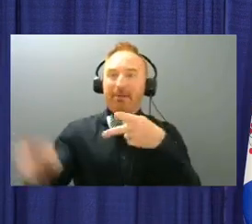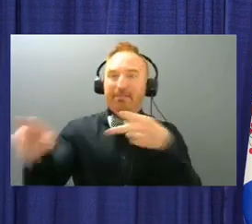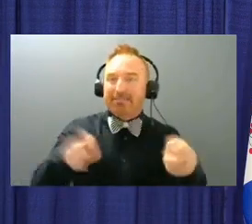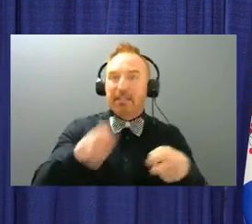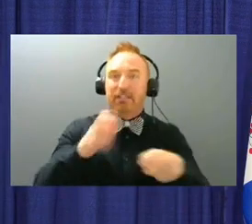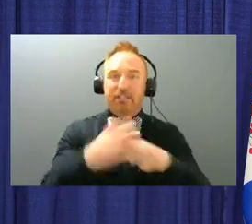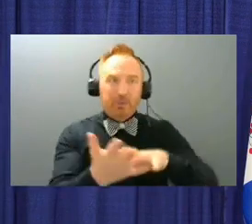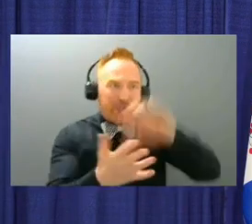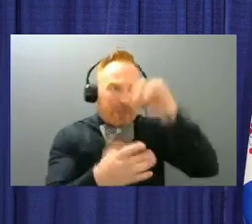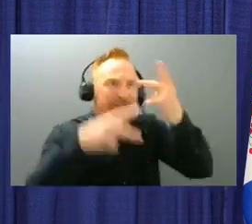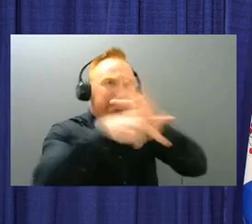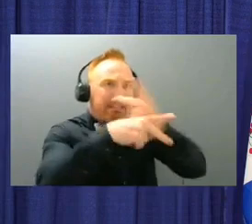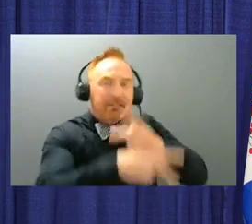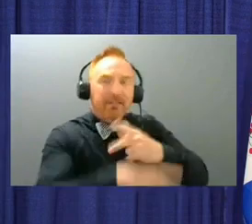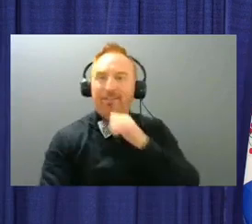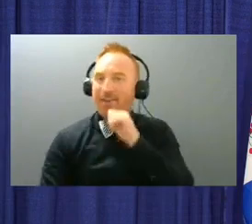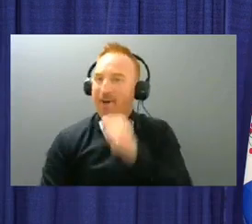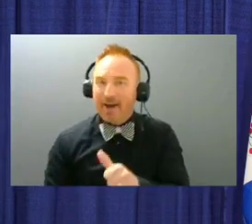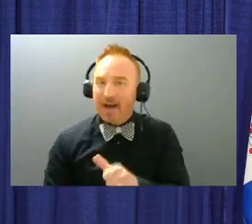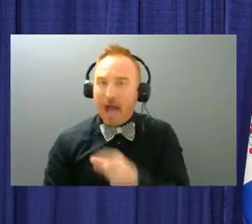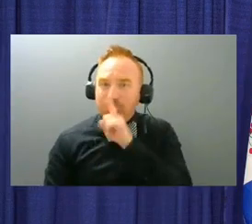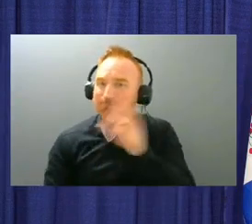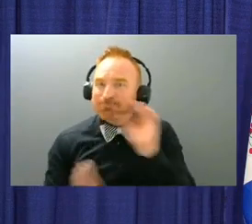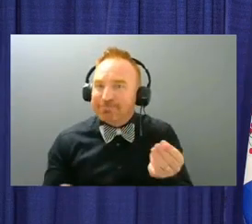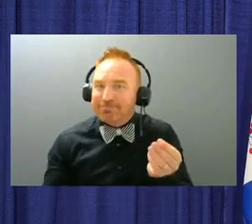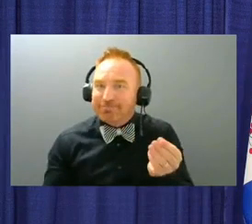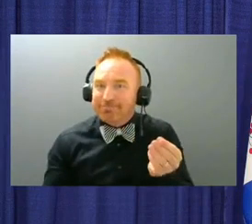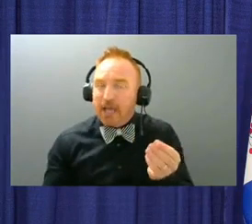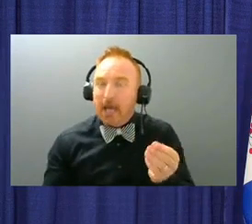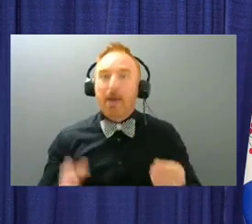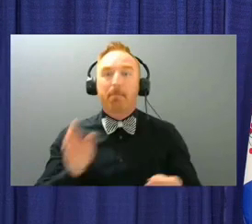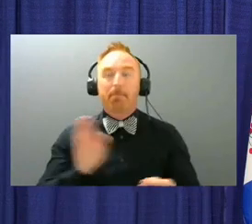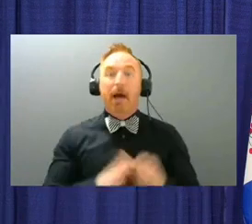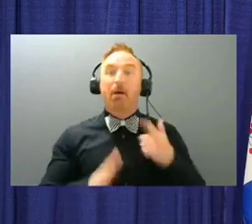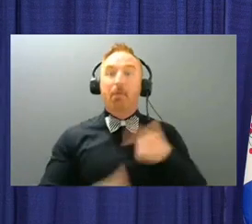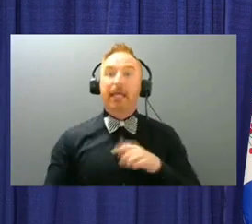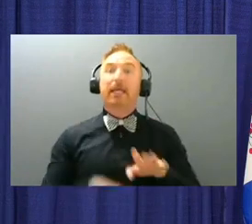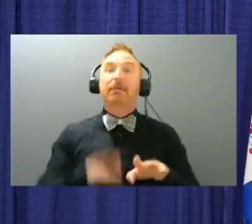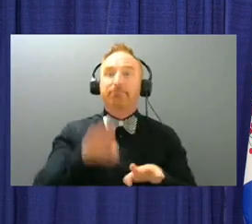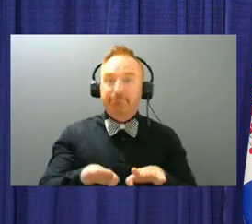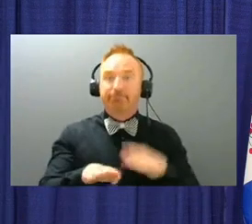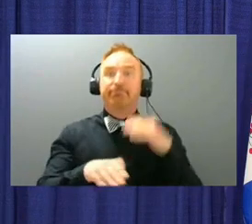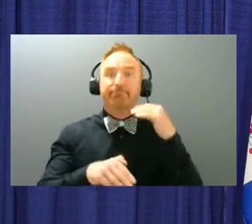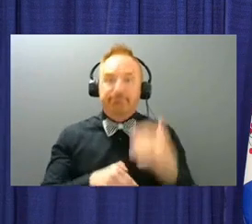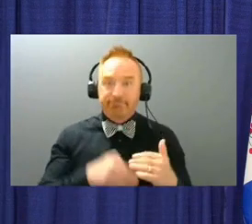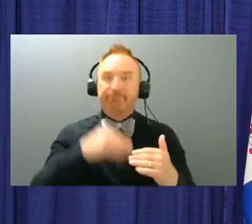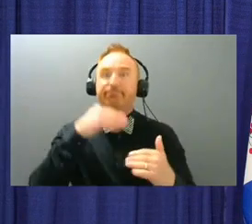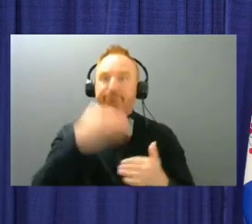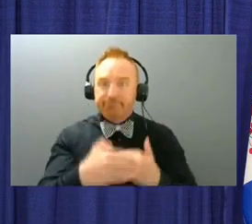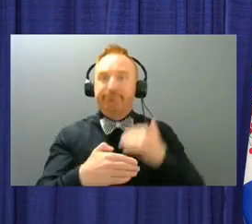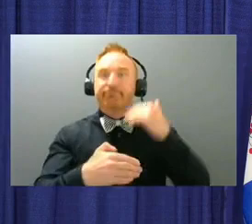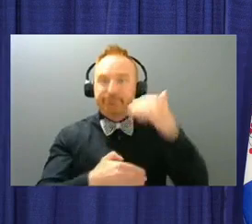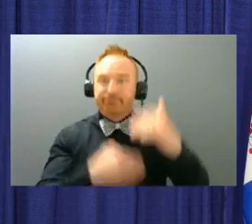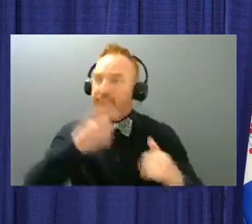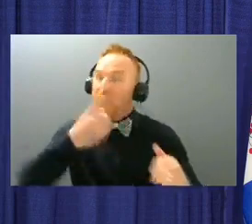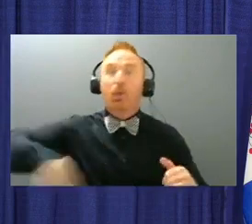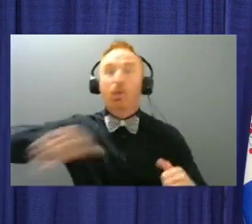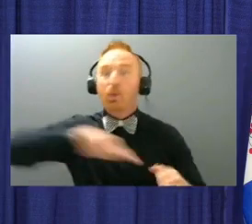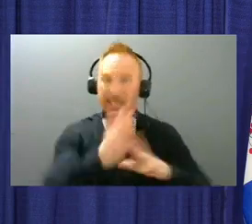As we achieve yet another pandemic landmark, we can reflect how we are all learning how to live with COVID and to live with the increased